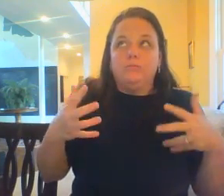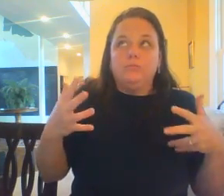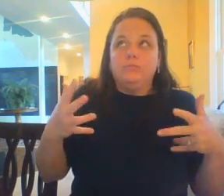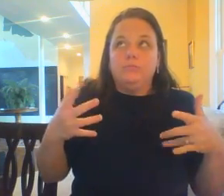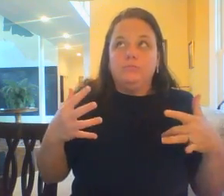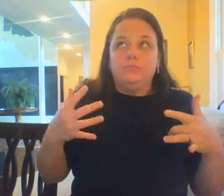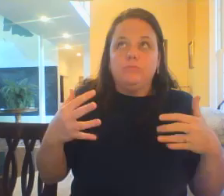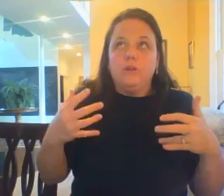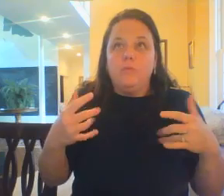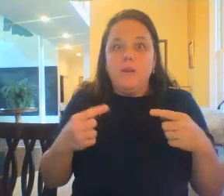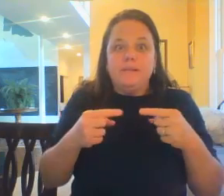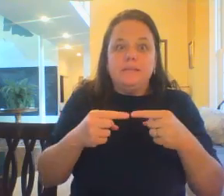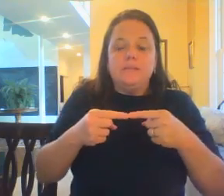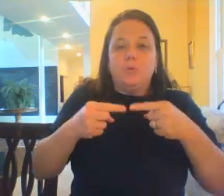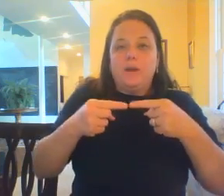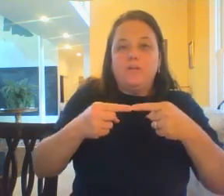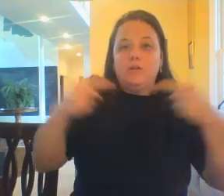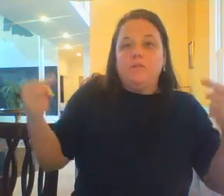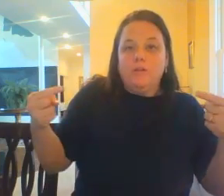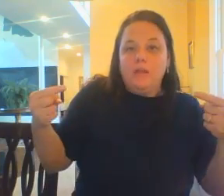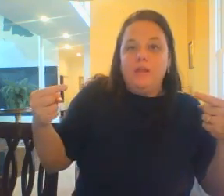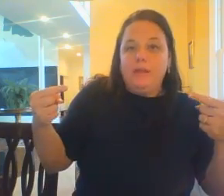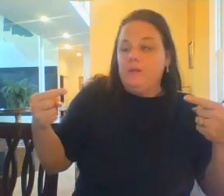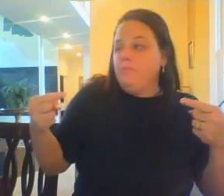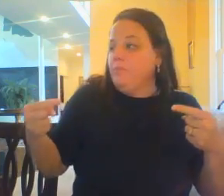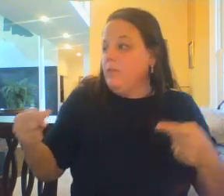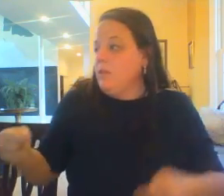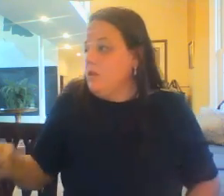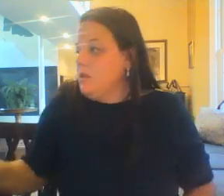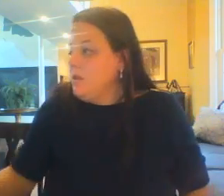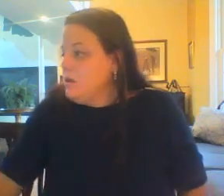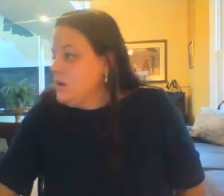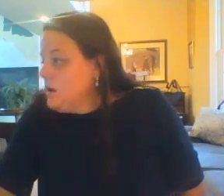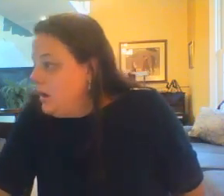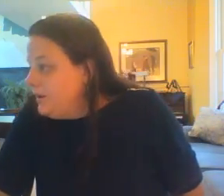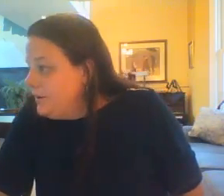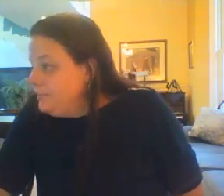you know nemesis or whatever enemy